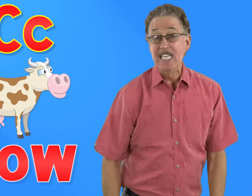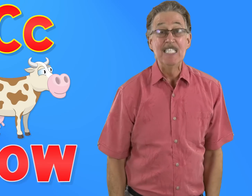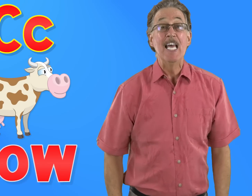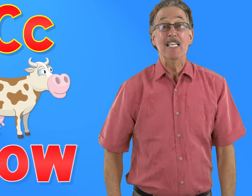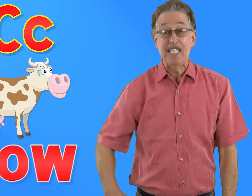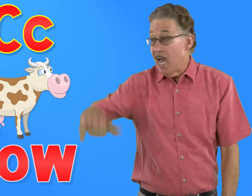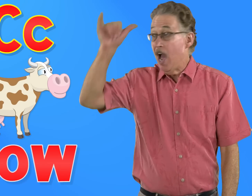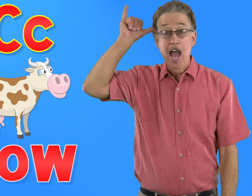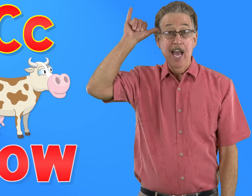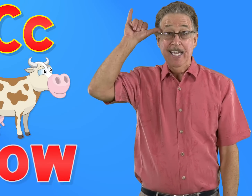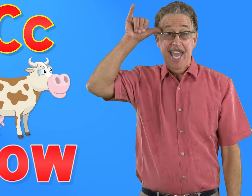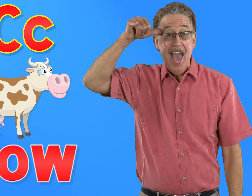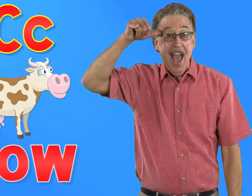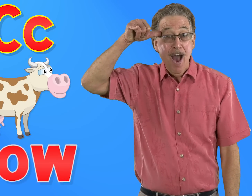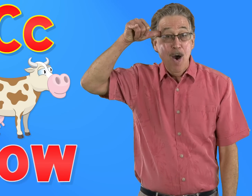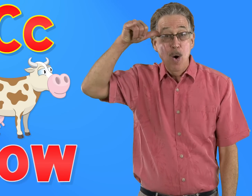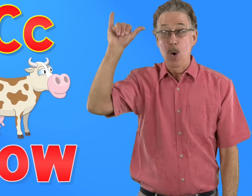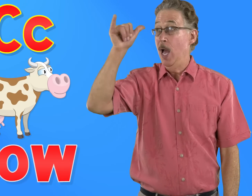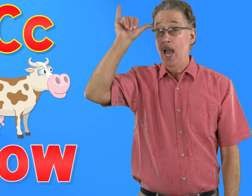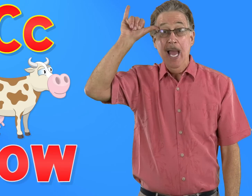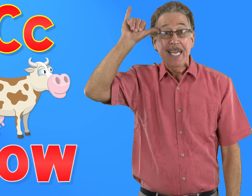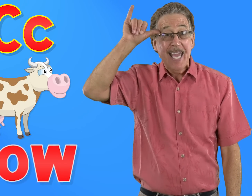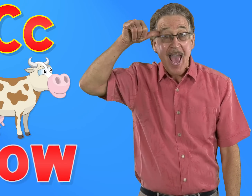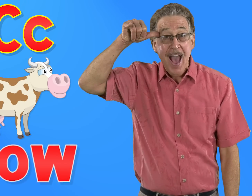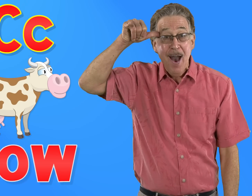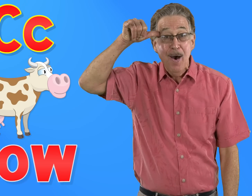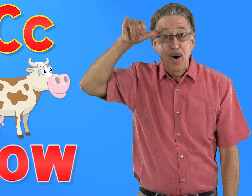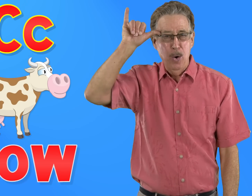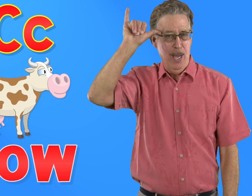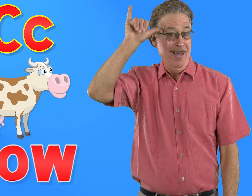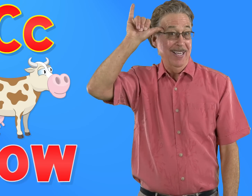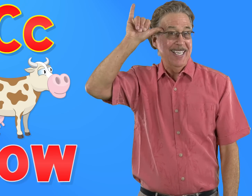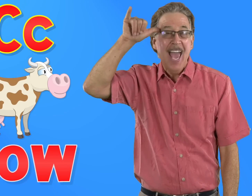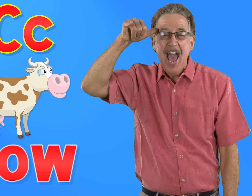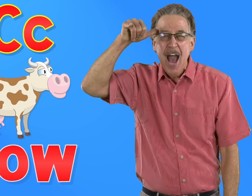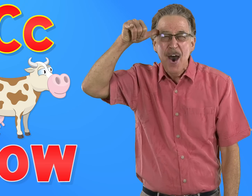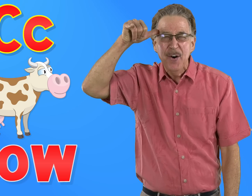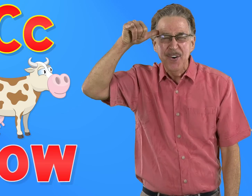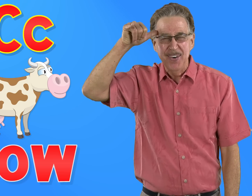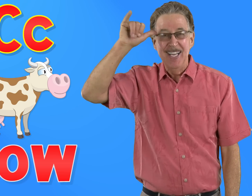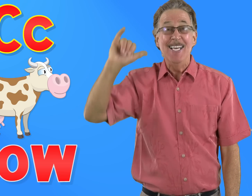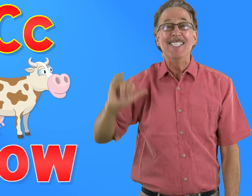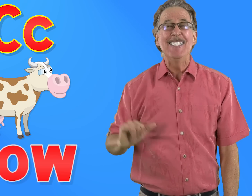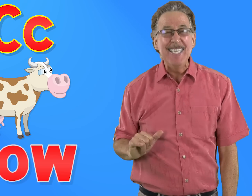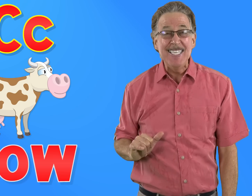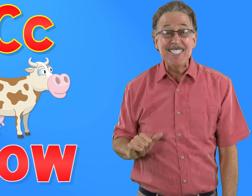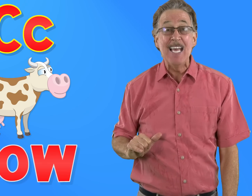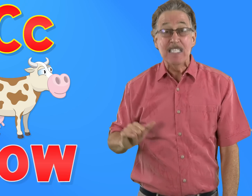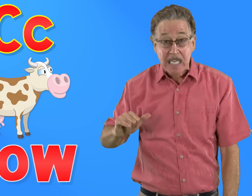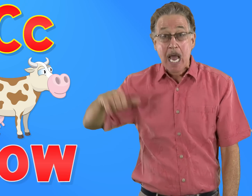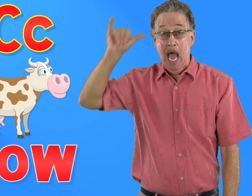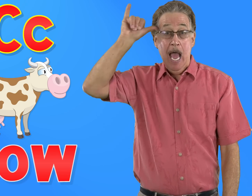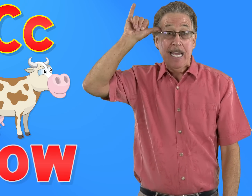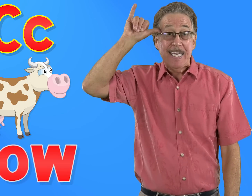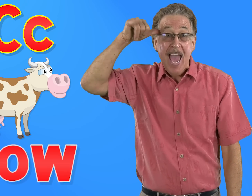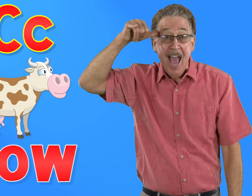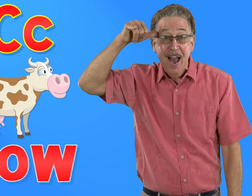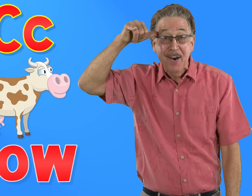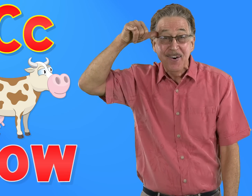Cc says /c/ cow, cow, cow Cc says /c/ cow